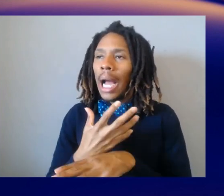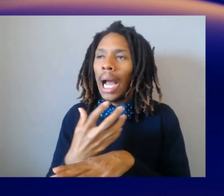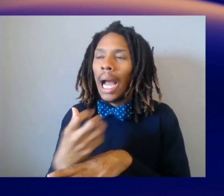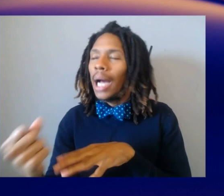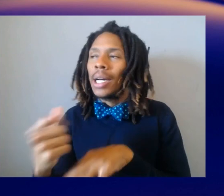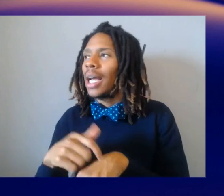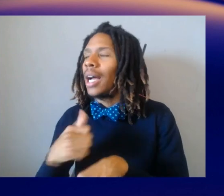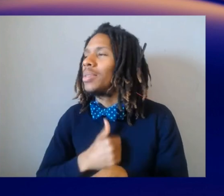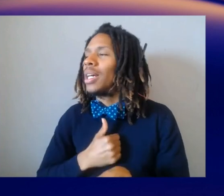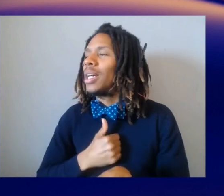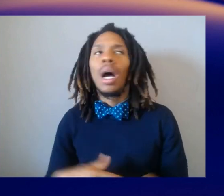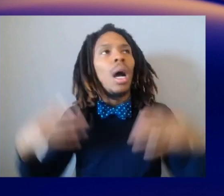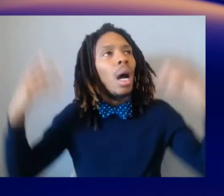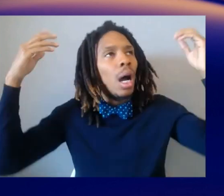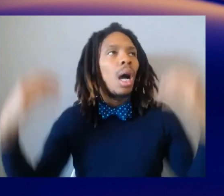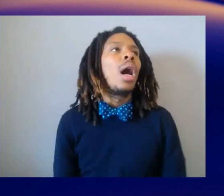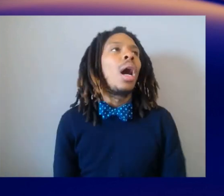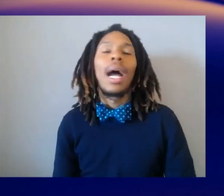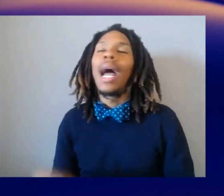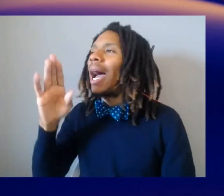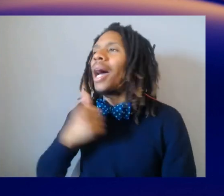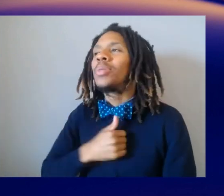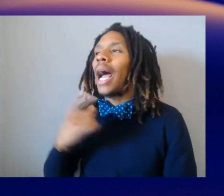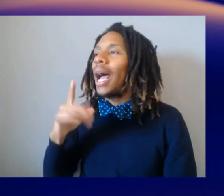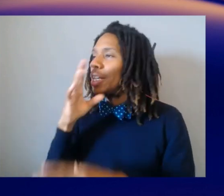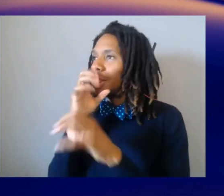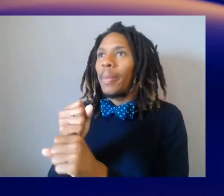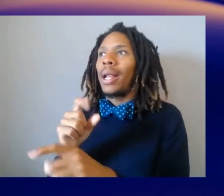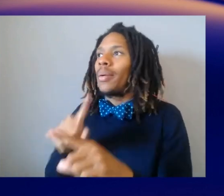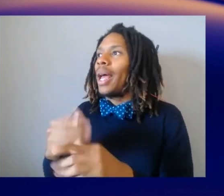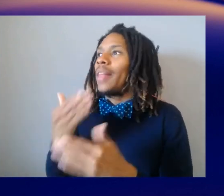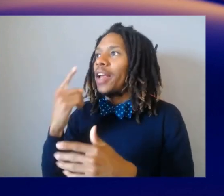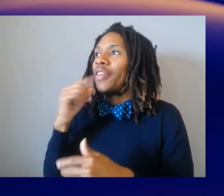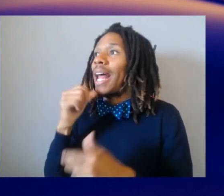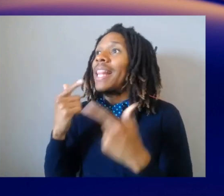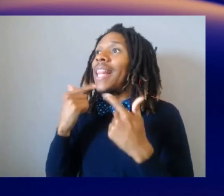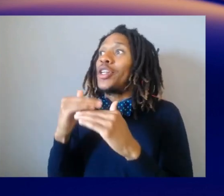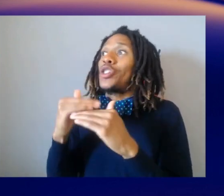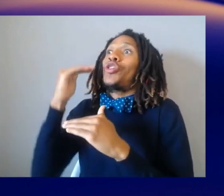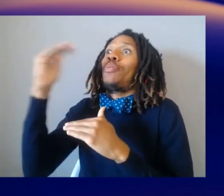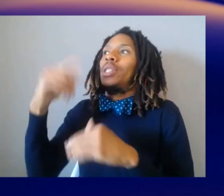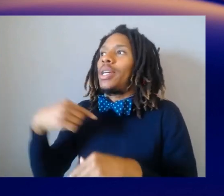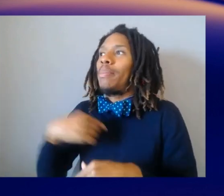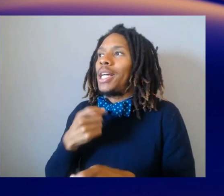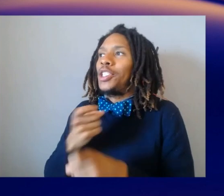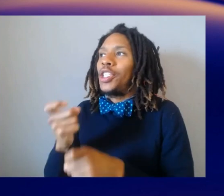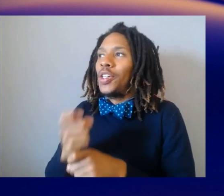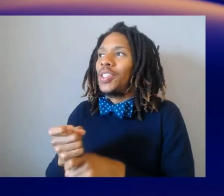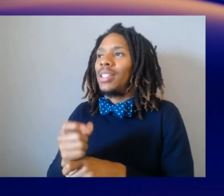This is really compelling. And I really appreciate you all not laughing too much at my jokes a little, but that's fine.